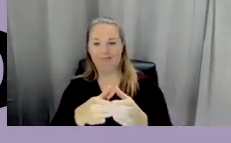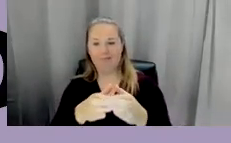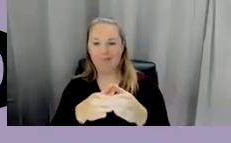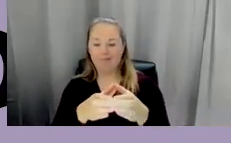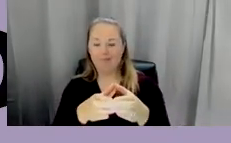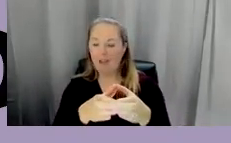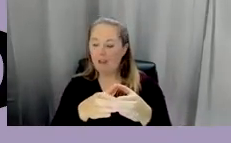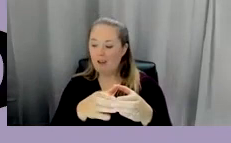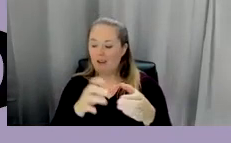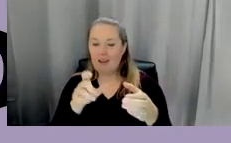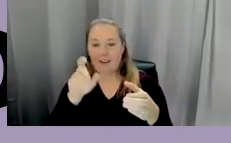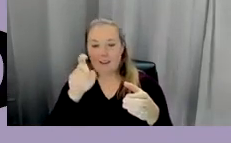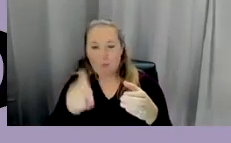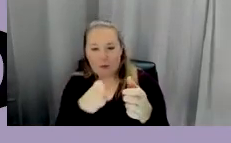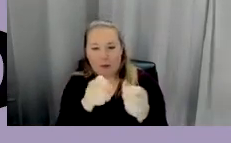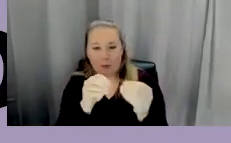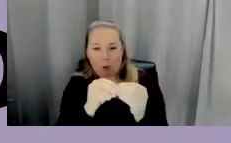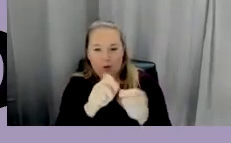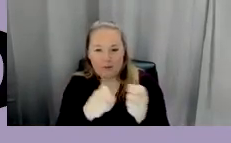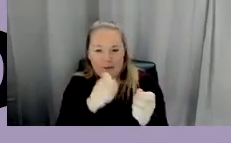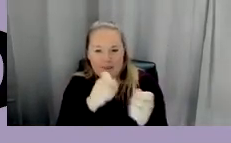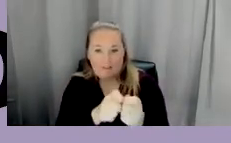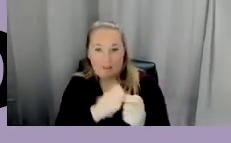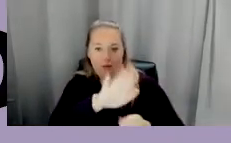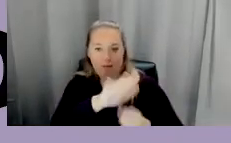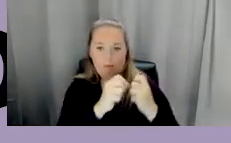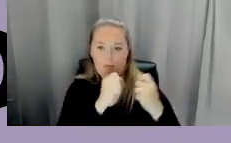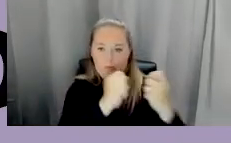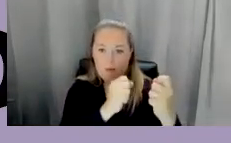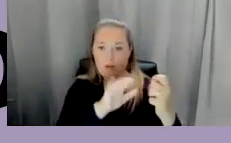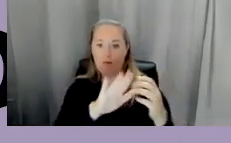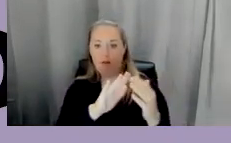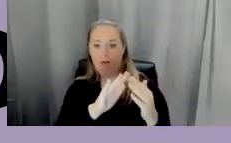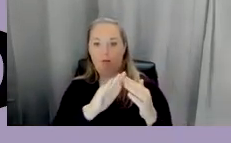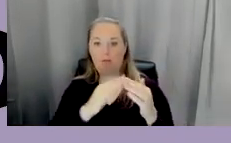BECAUSE WE WANT THESE SURVEYS, ASSESSMENTS, WHATEVER, WE WANT